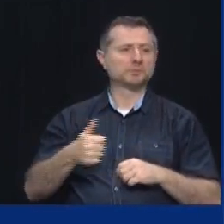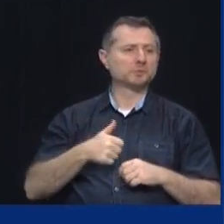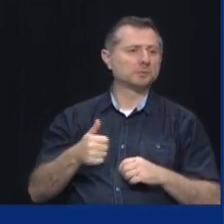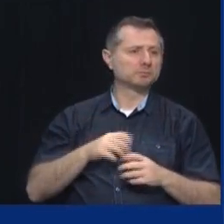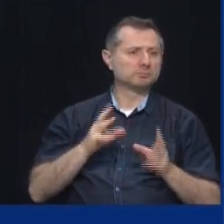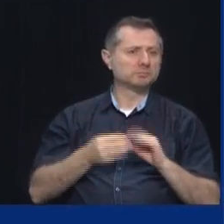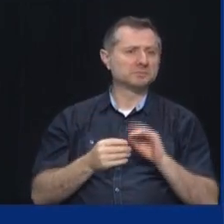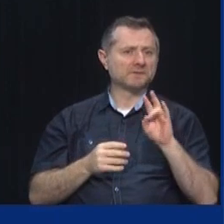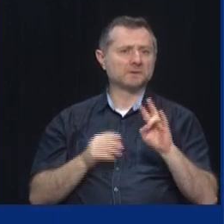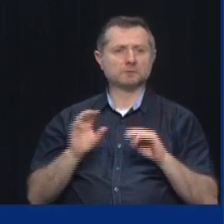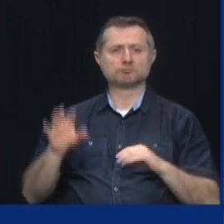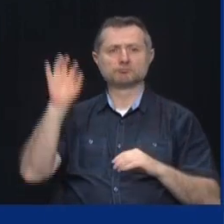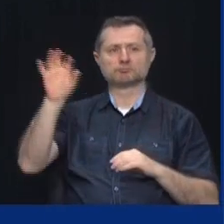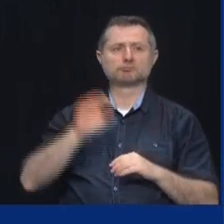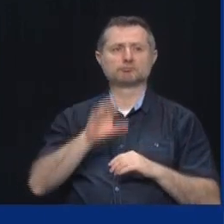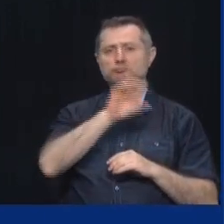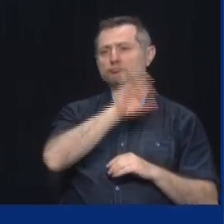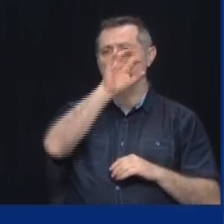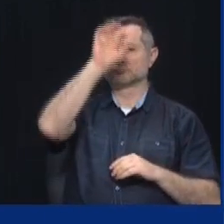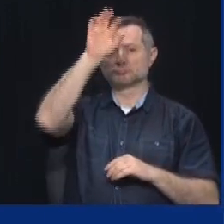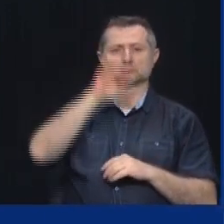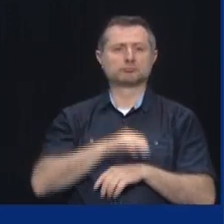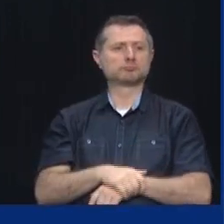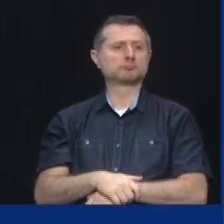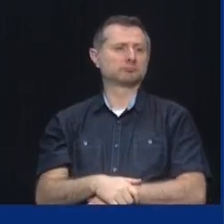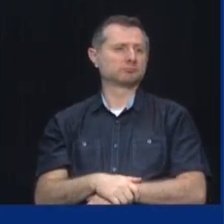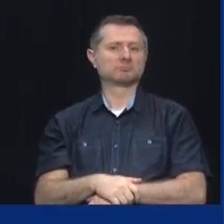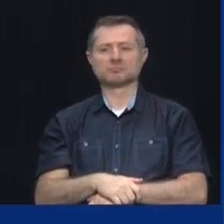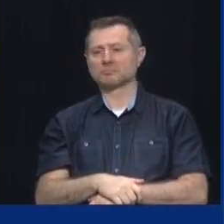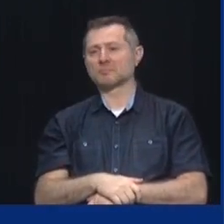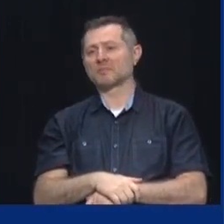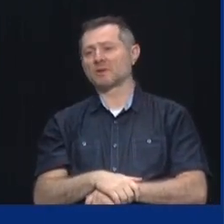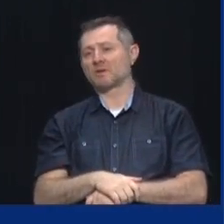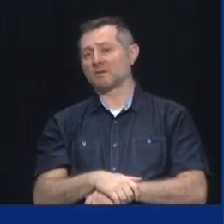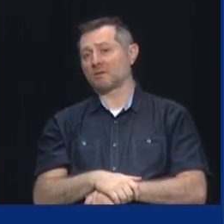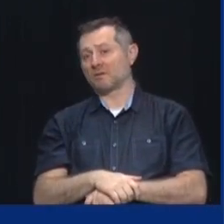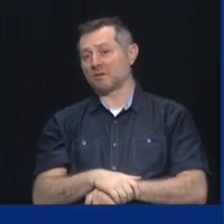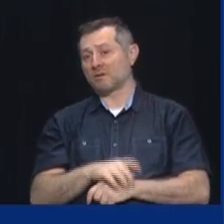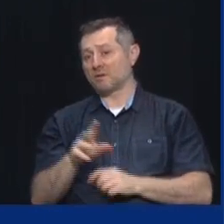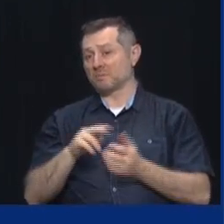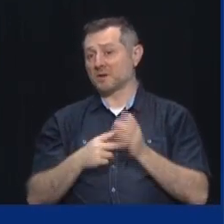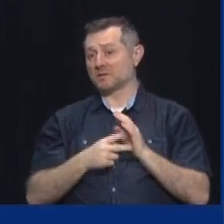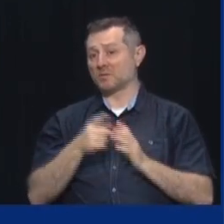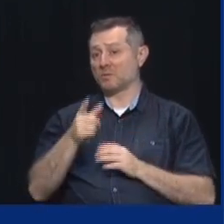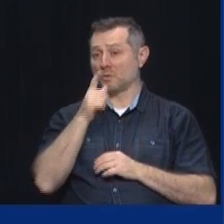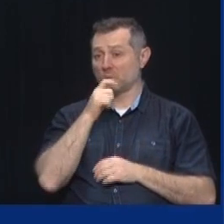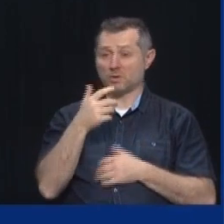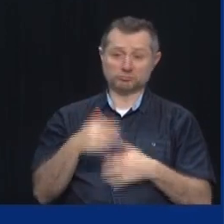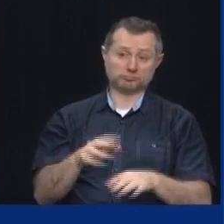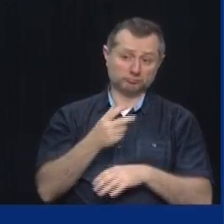SIX UPSTATE TRANSIT AGENCIES. IF YOU GET A VACCINE, YOU GET A